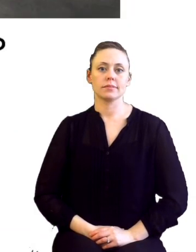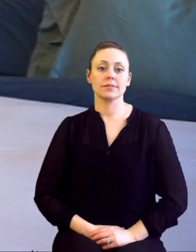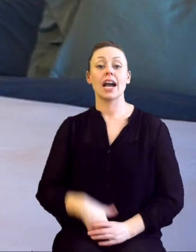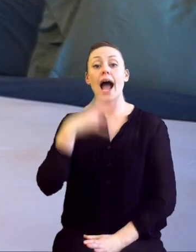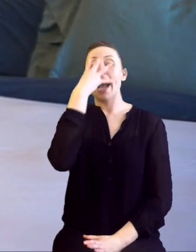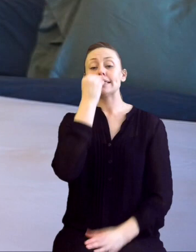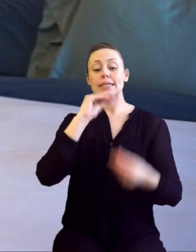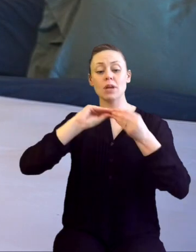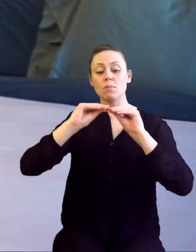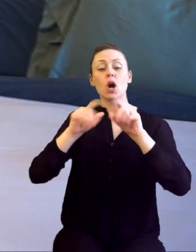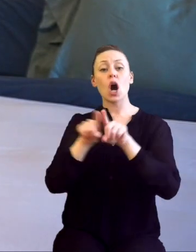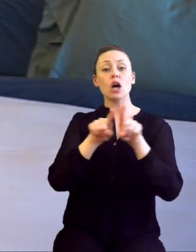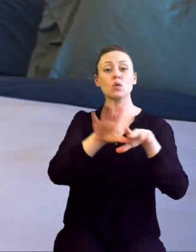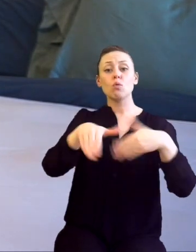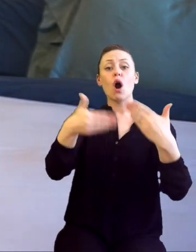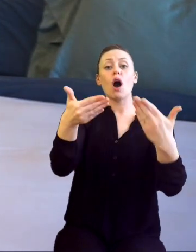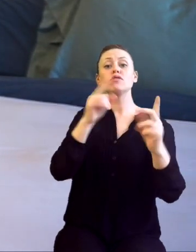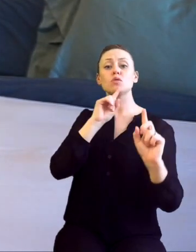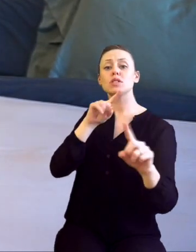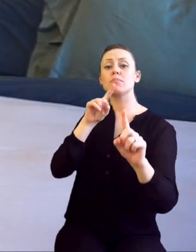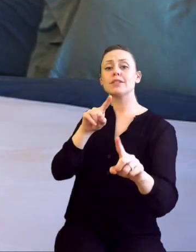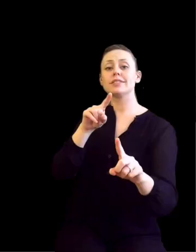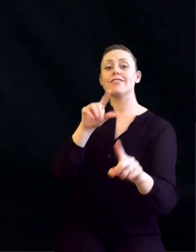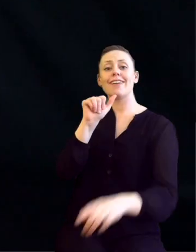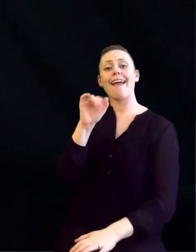Sleep Number also offers their responsive air technology. Essentially